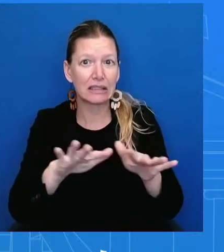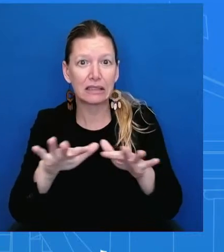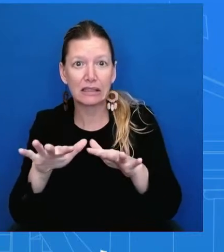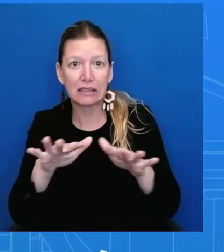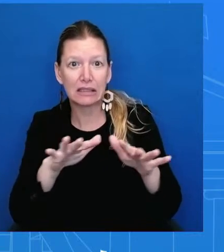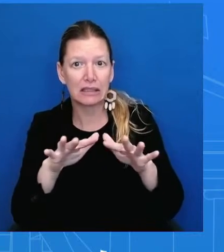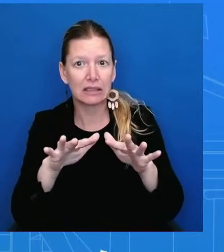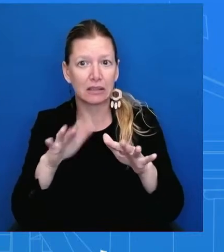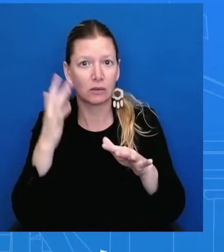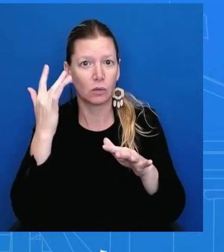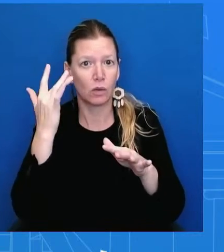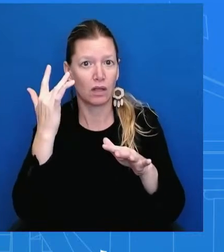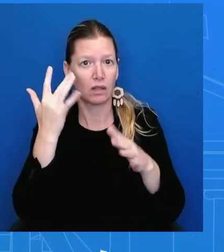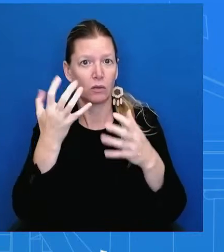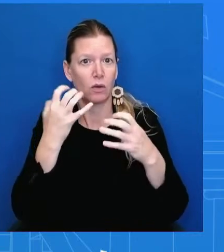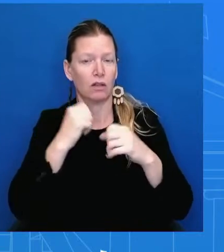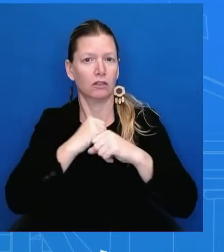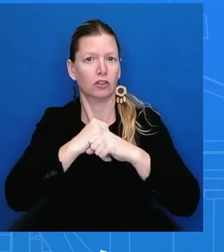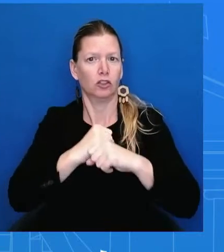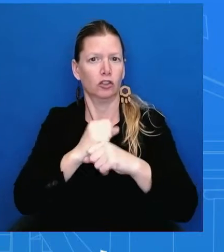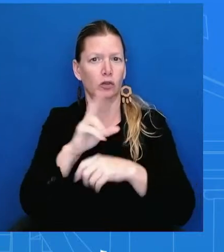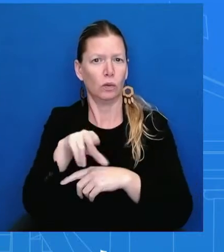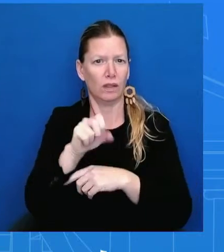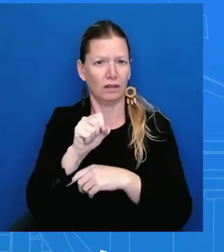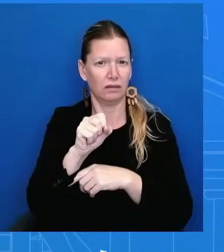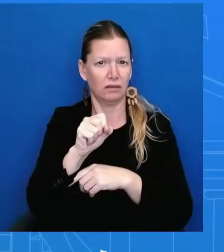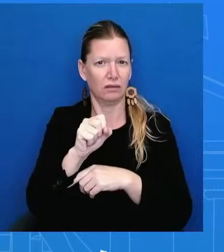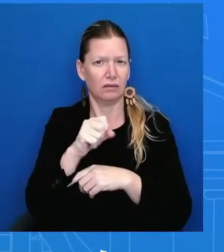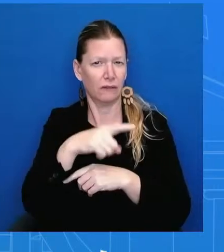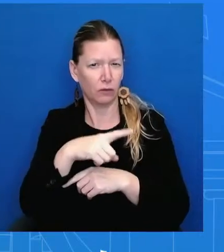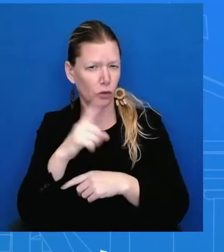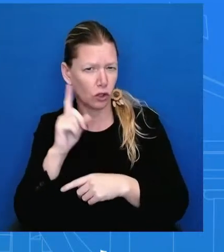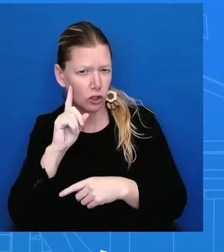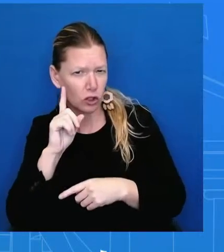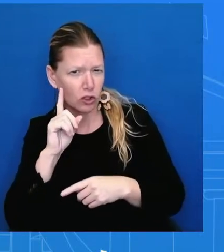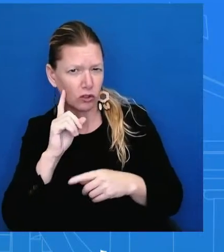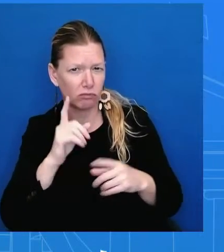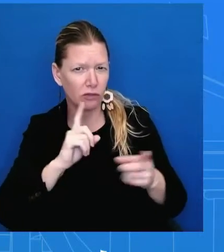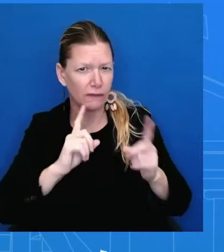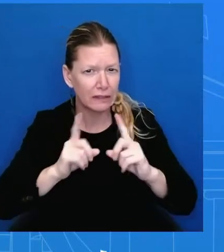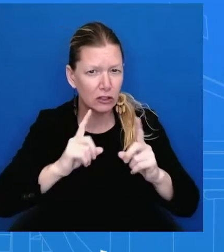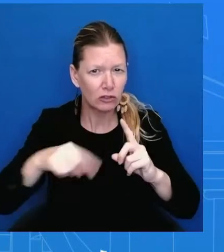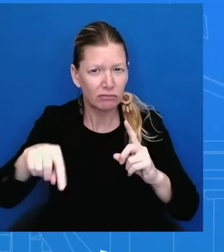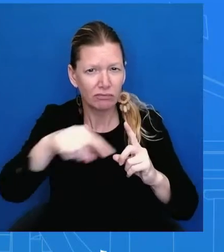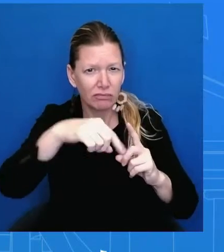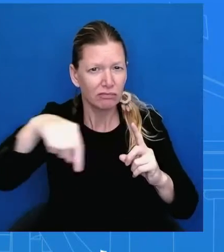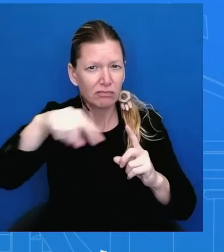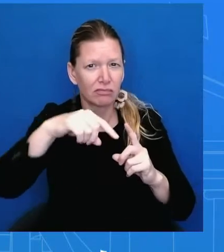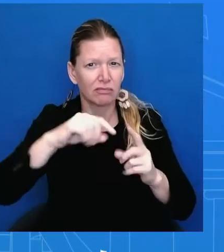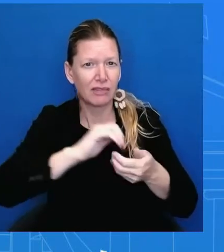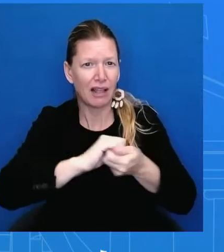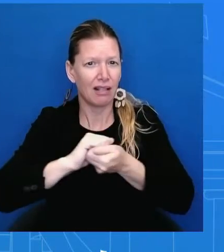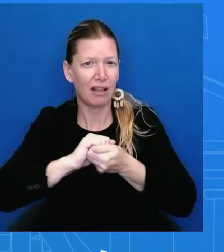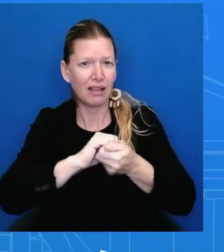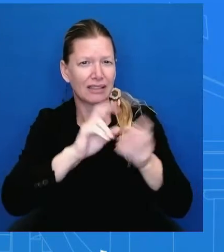about issues of the elections process here, what they've been seeing, and the stability of the United States